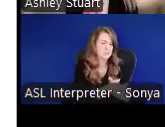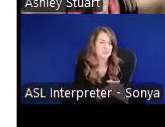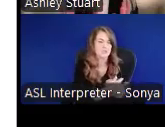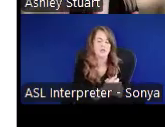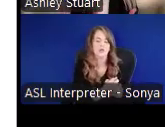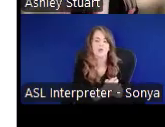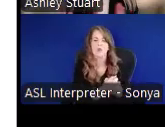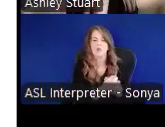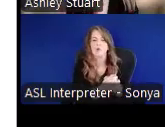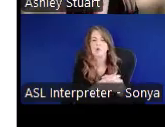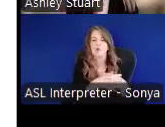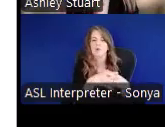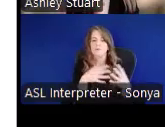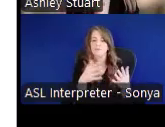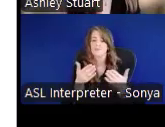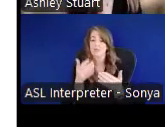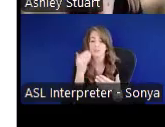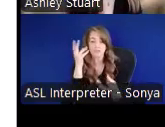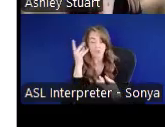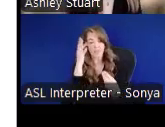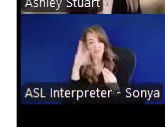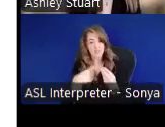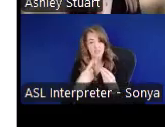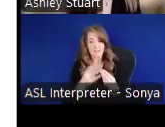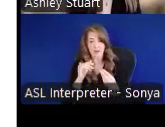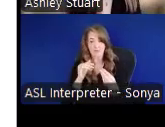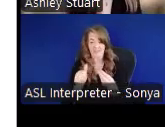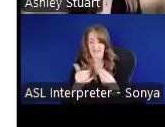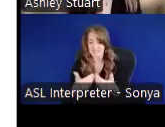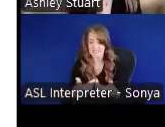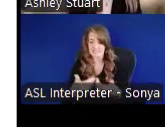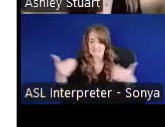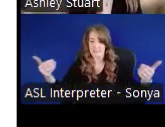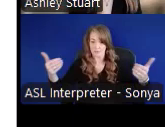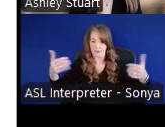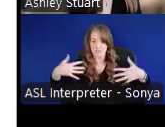we think about separation anxiety as a particular target behavior,